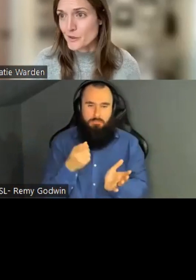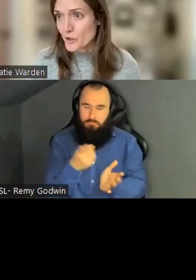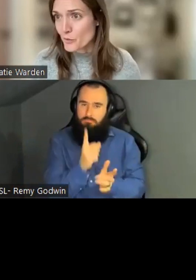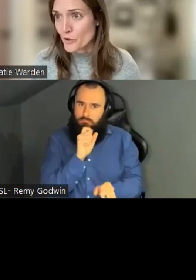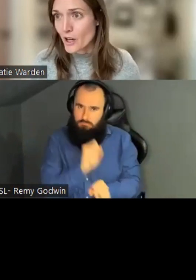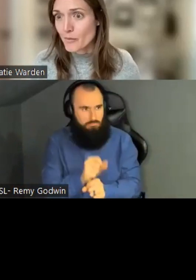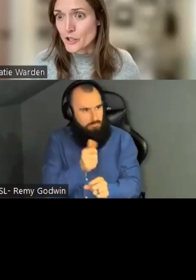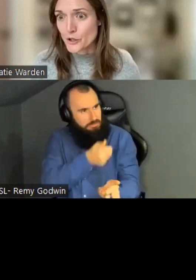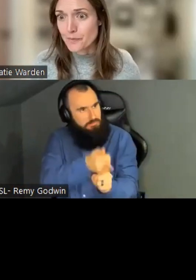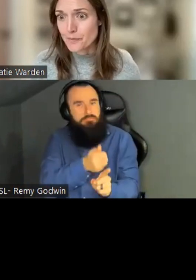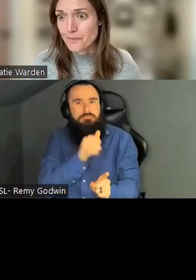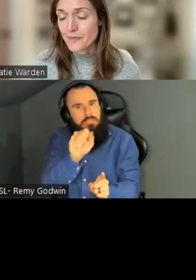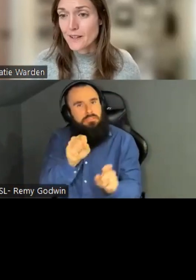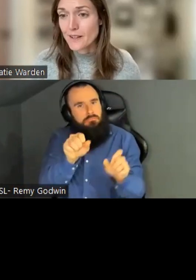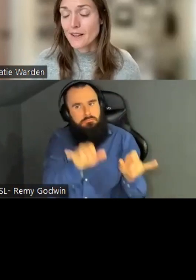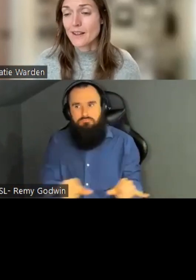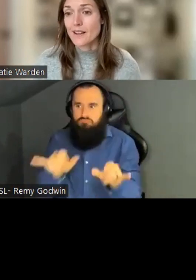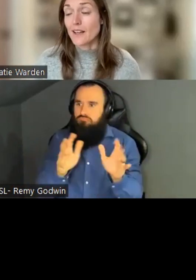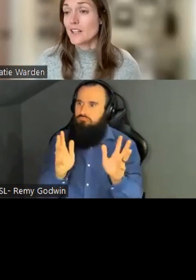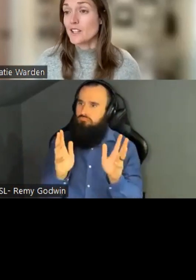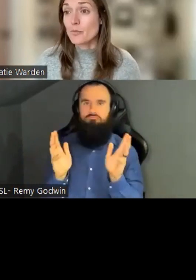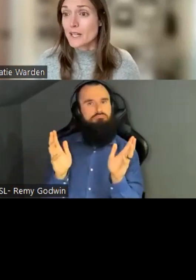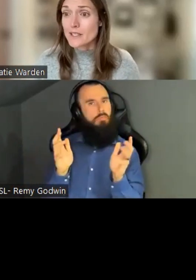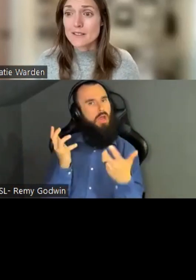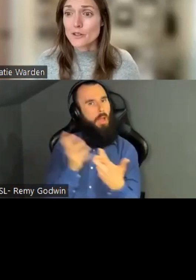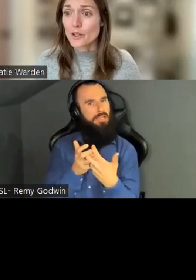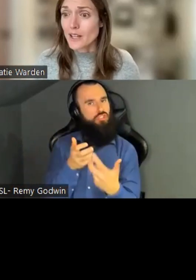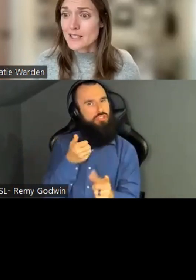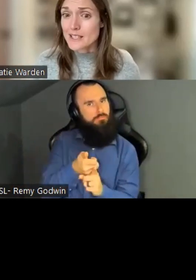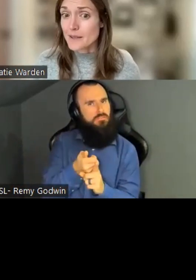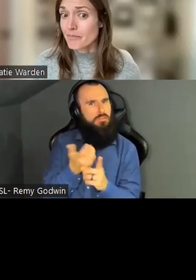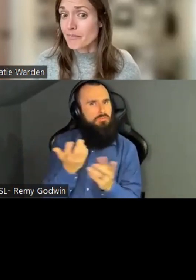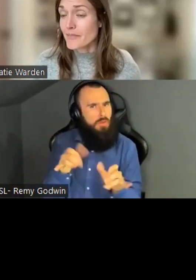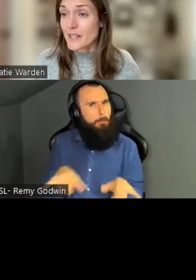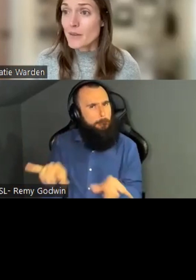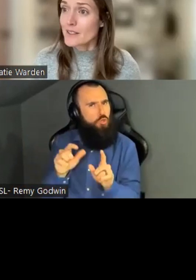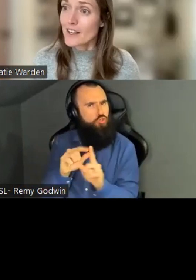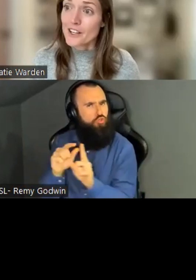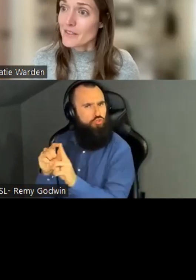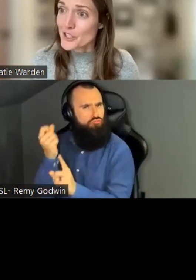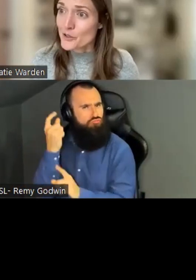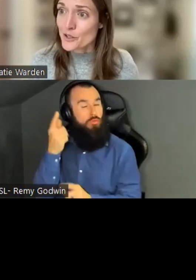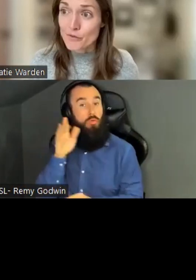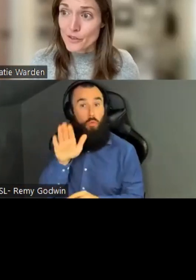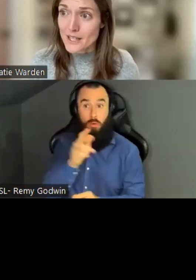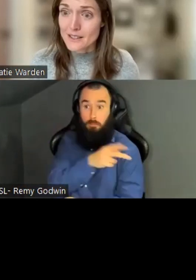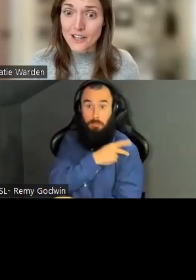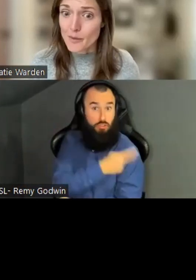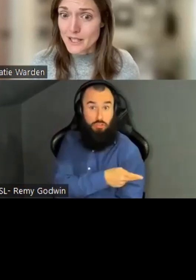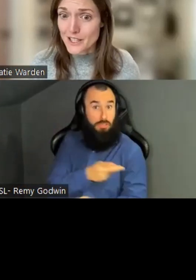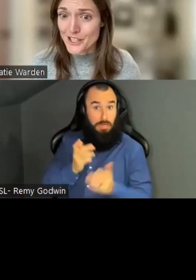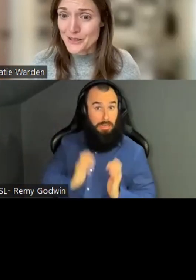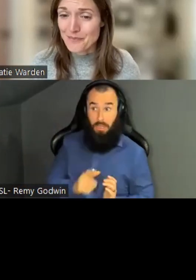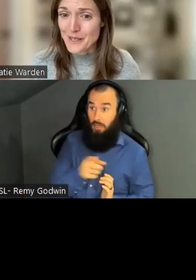It's a much more common term. In your patients or clients, they might not even use the phrase accommodation.